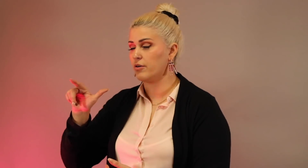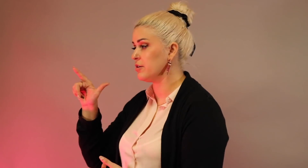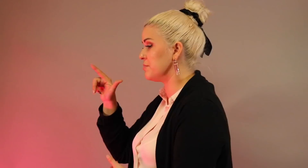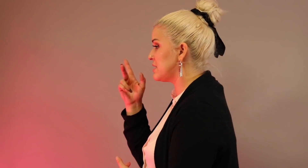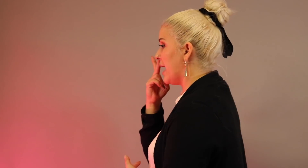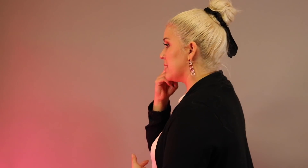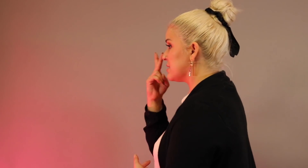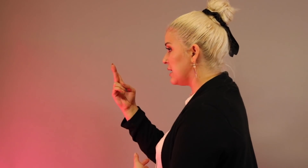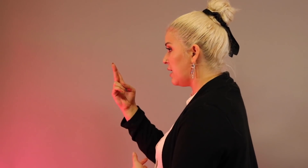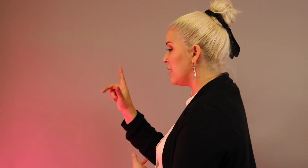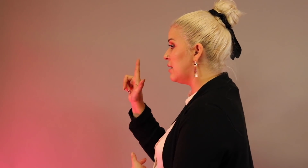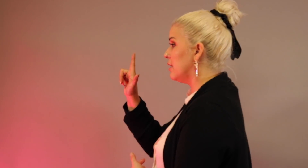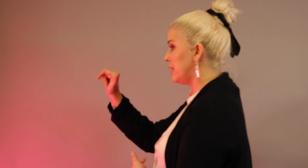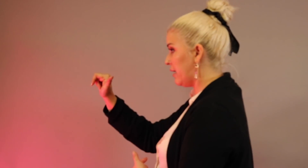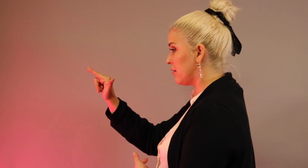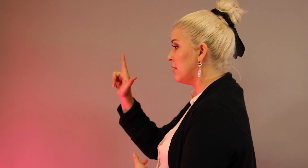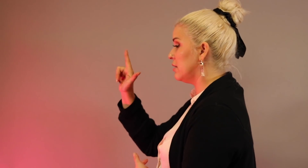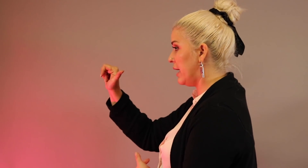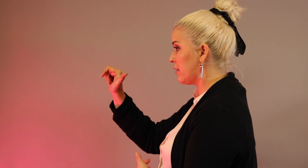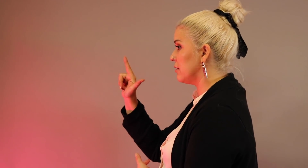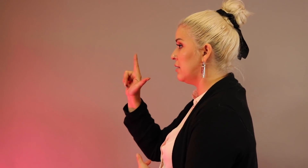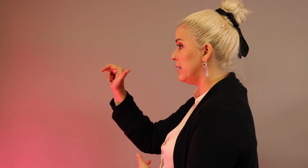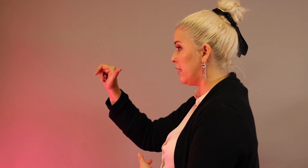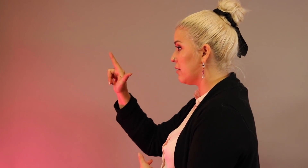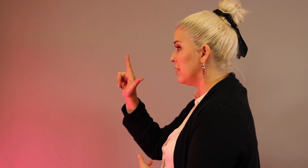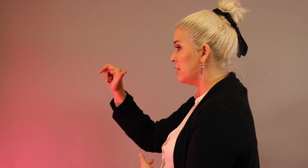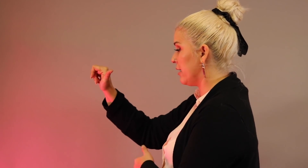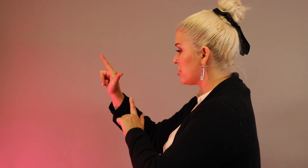So here's from the side, see, later, later, later, later.